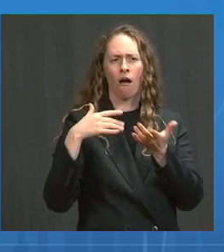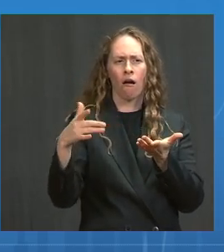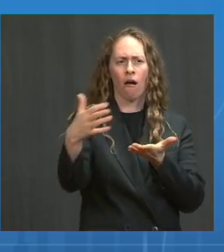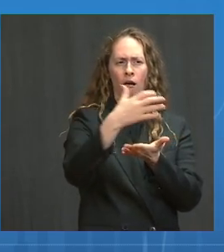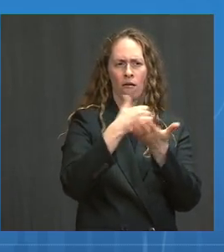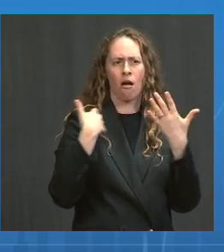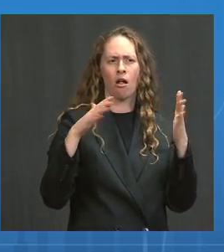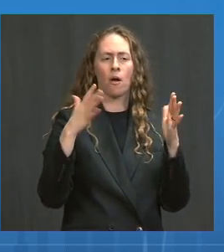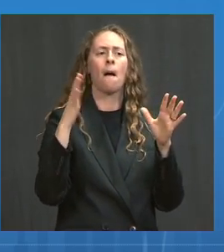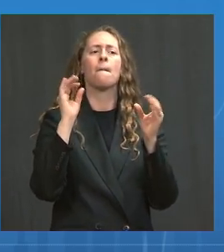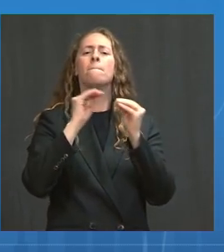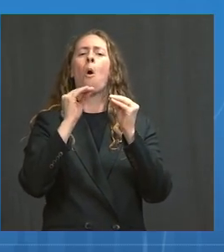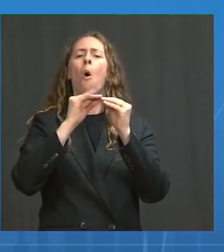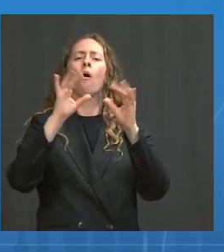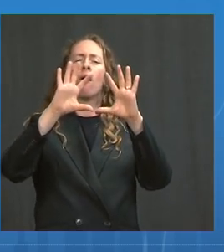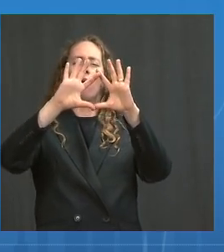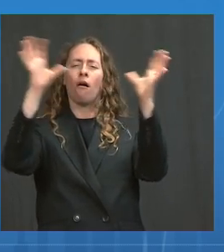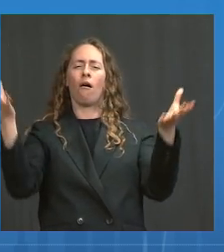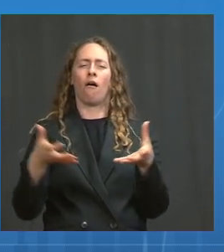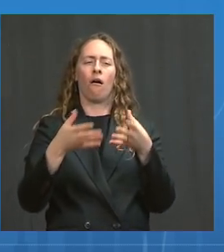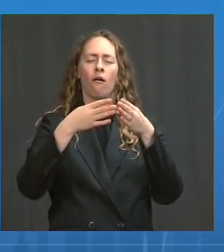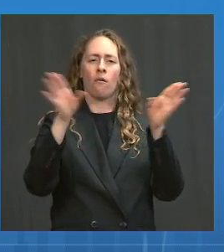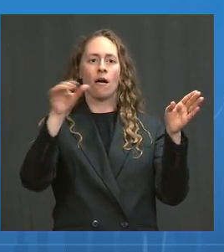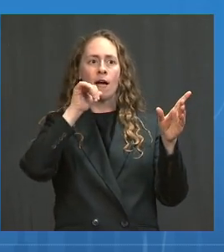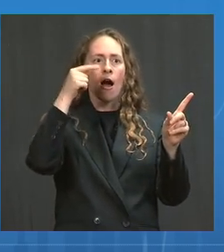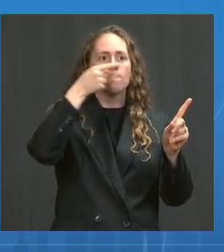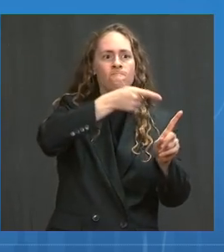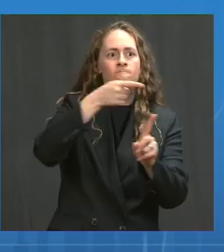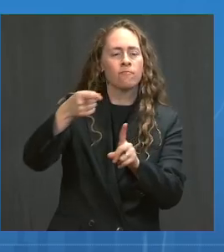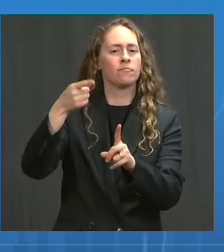globally of the mRNAs in situations in which